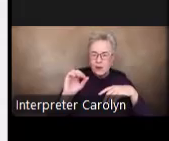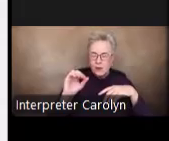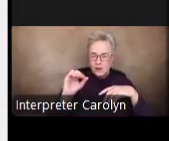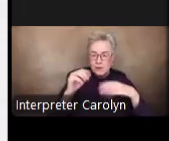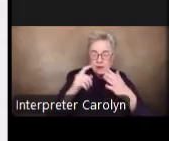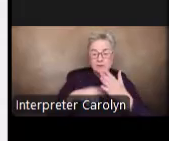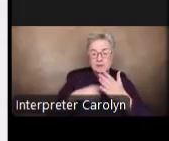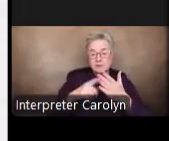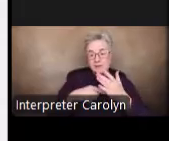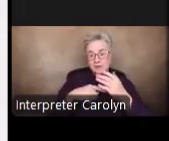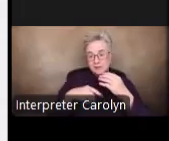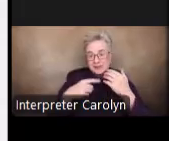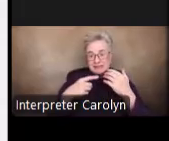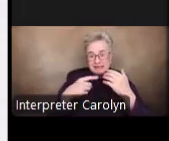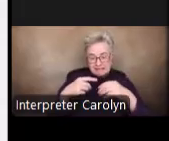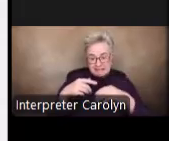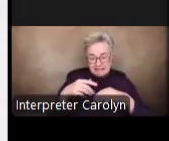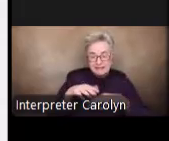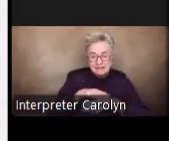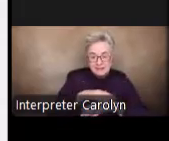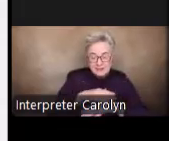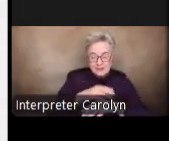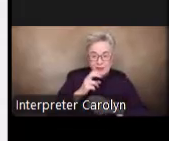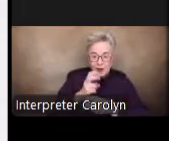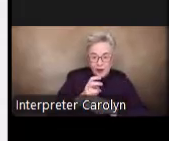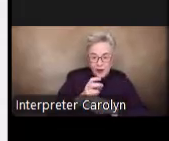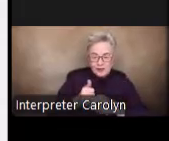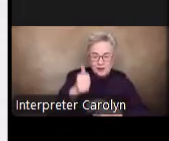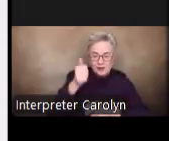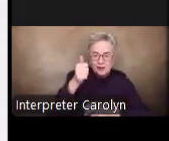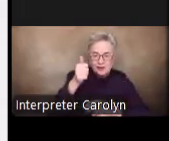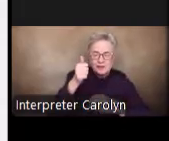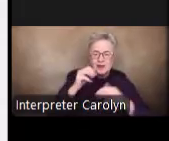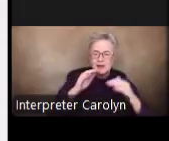time, like low frequency or motorically complex words.